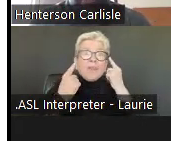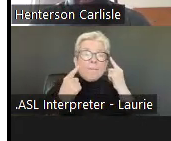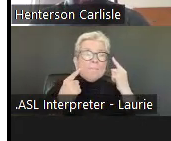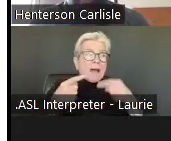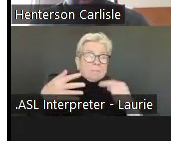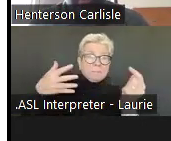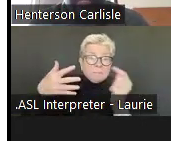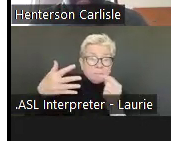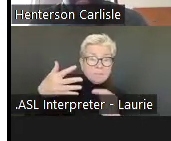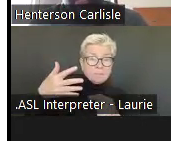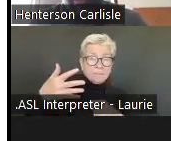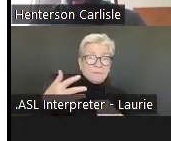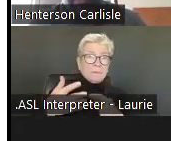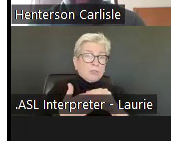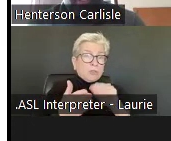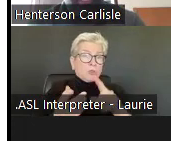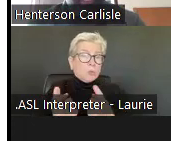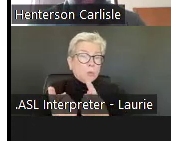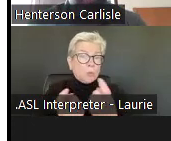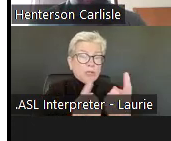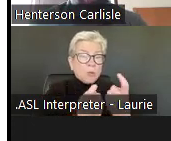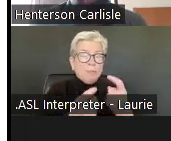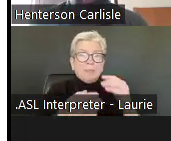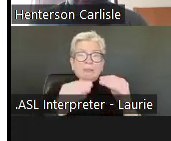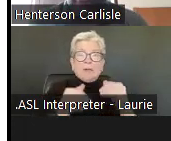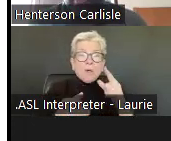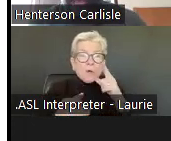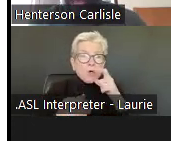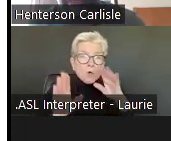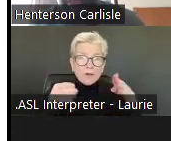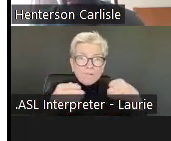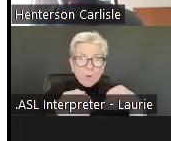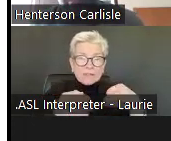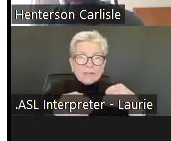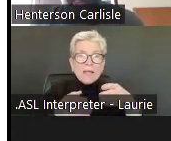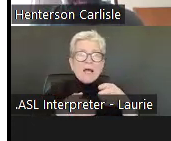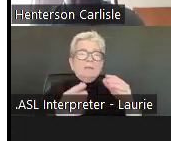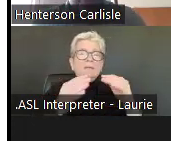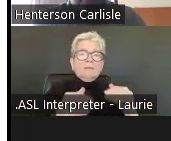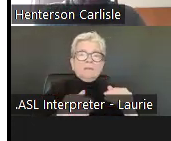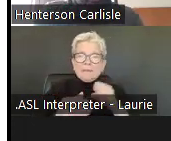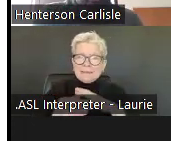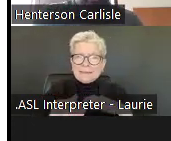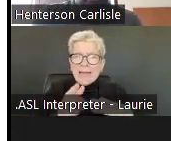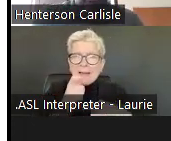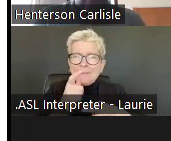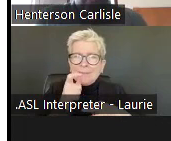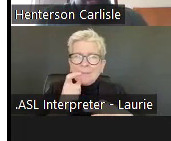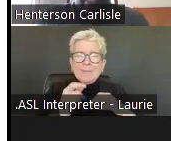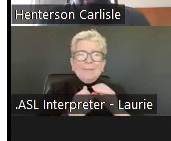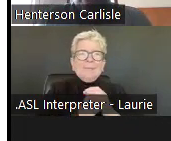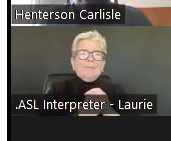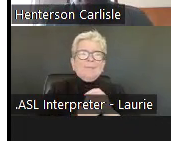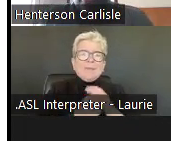student recruitment - who are we targeting? The staffing that we're going to use, funding,